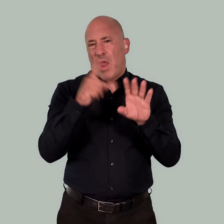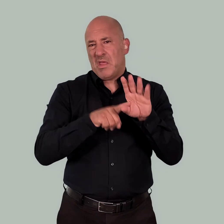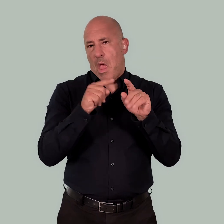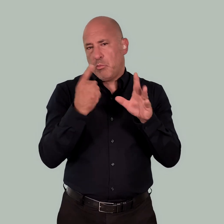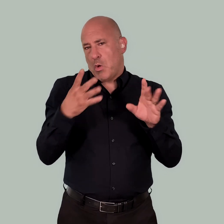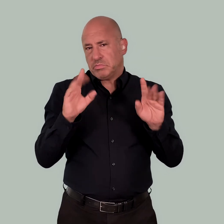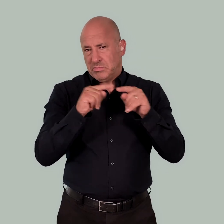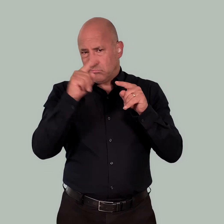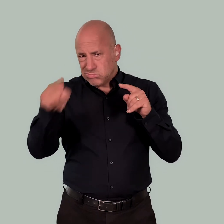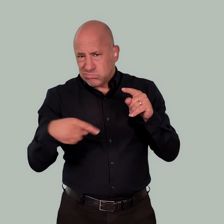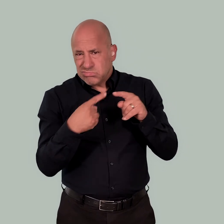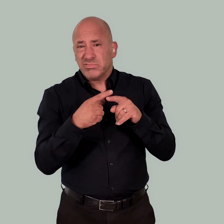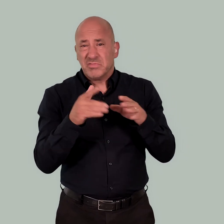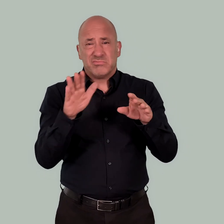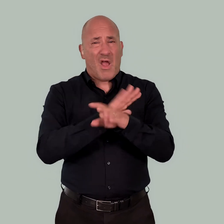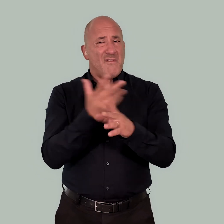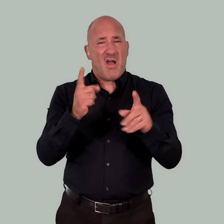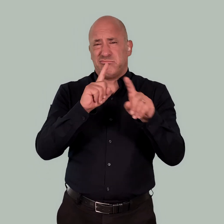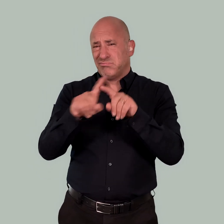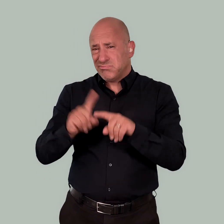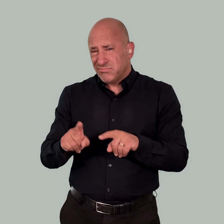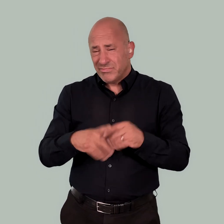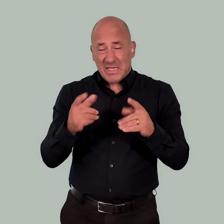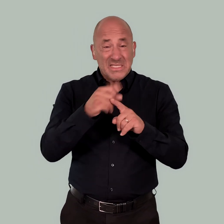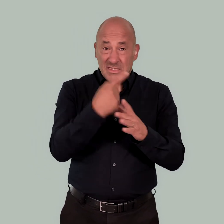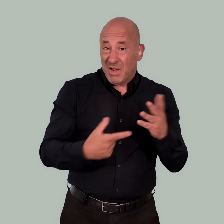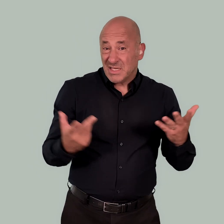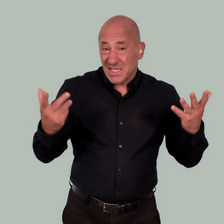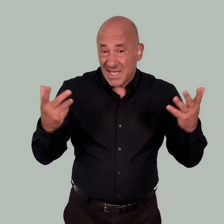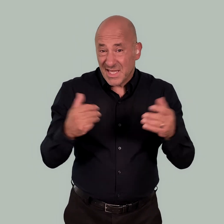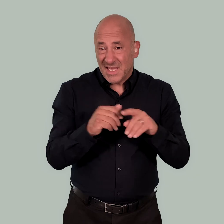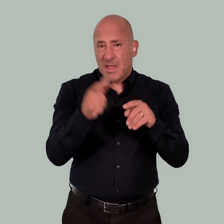covering different aspects of their life, including disability.